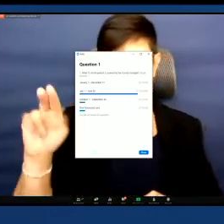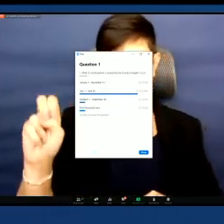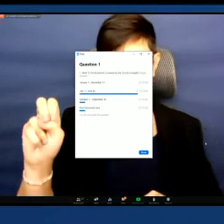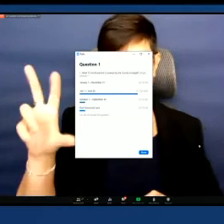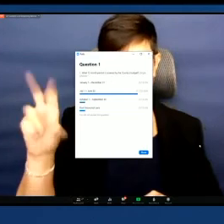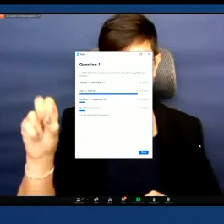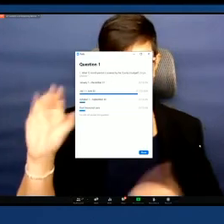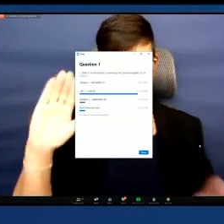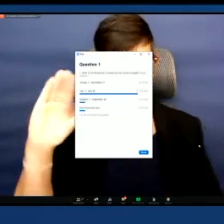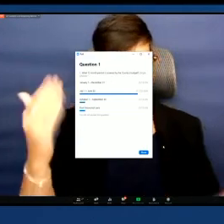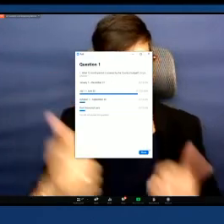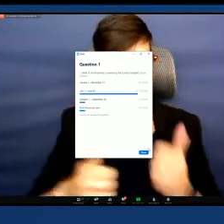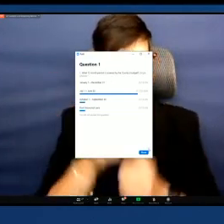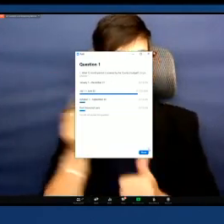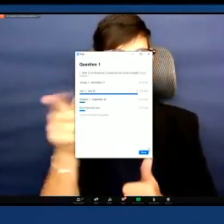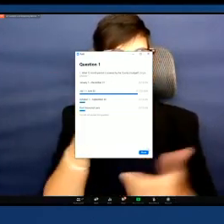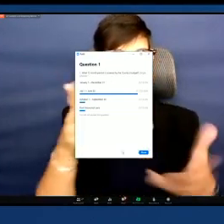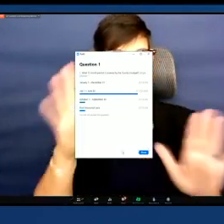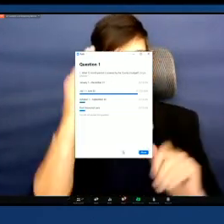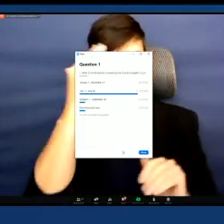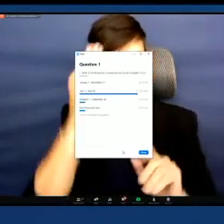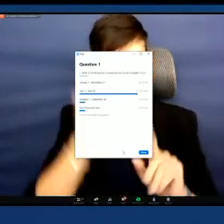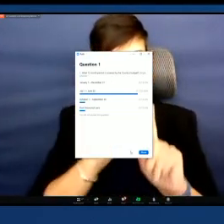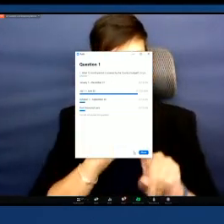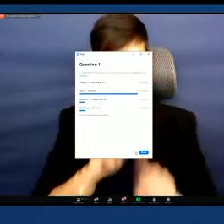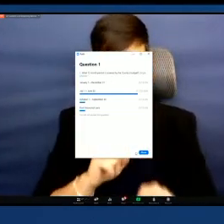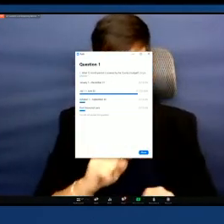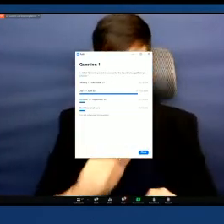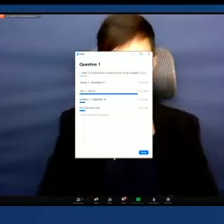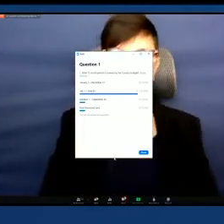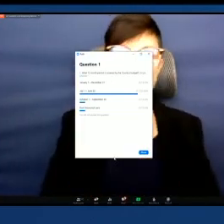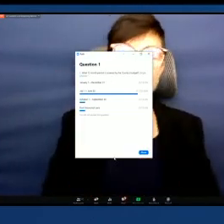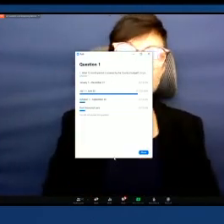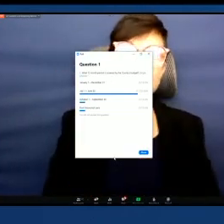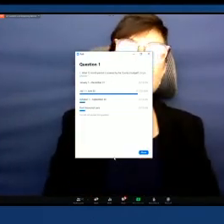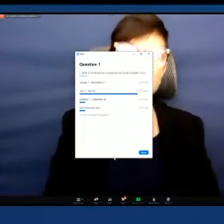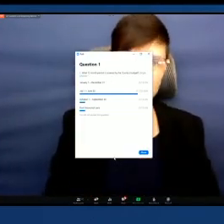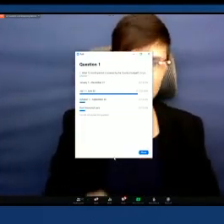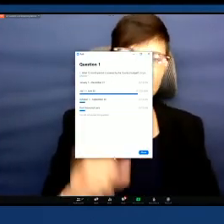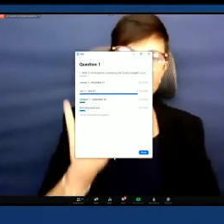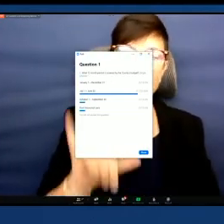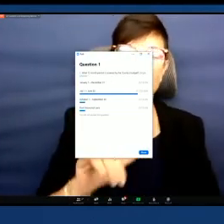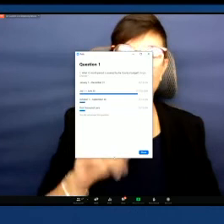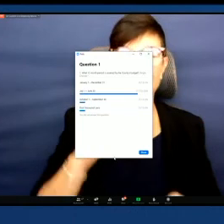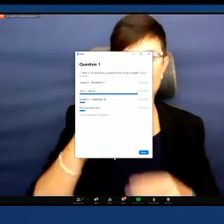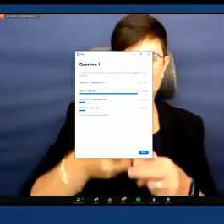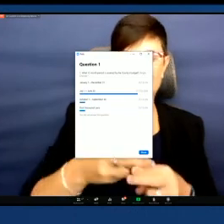are correct, which is referred to, and that's what's referred to as the county's fiscal year. So you're already here, may use that term a couple of times